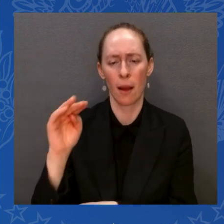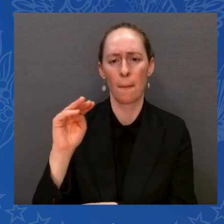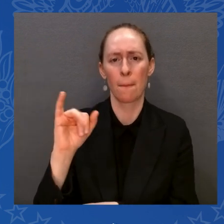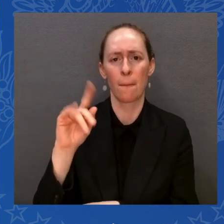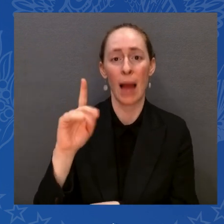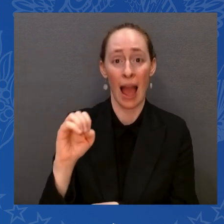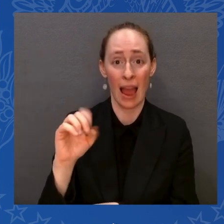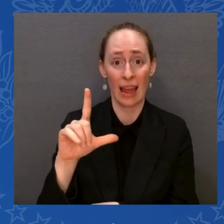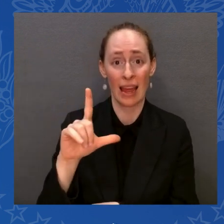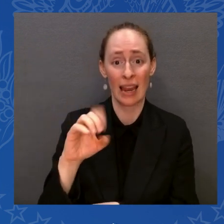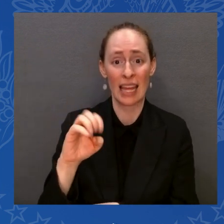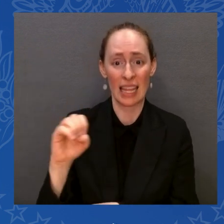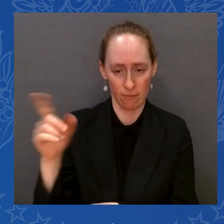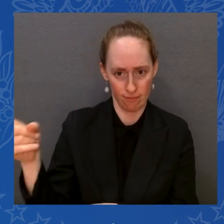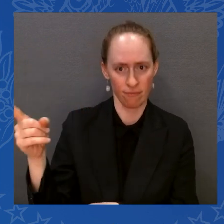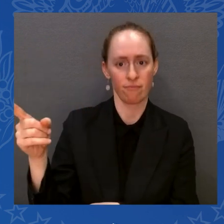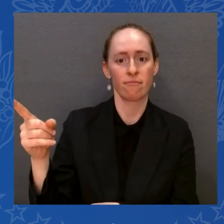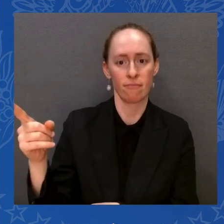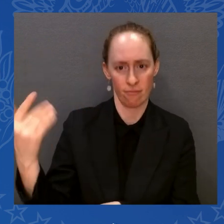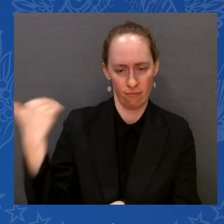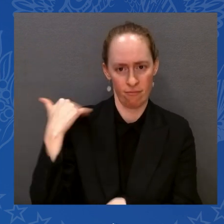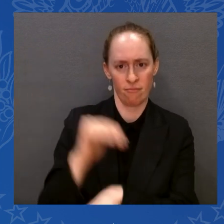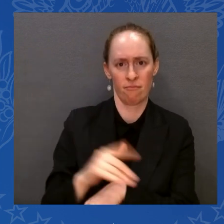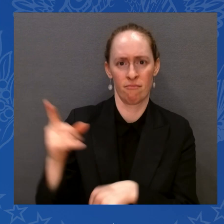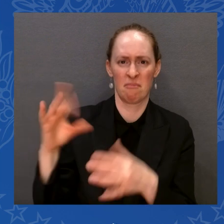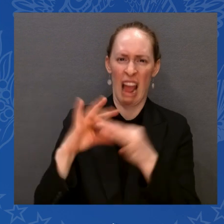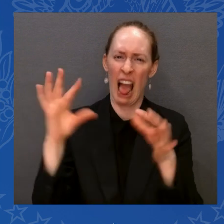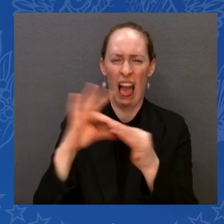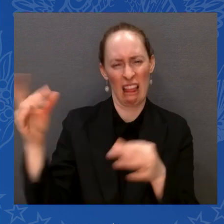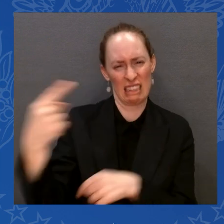kind of stuff last night. Well, I didn't even know this,